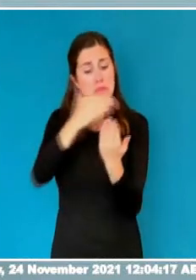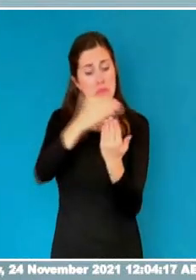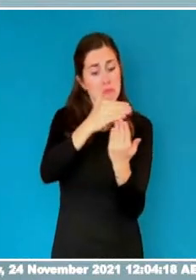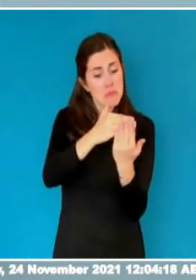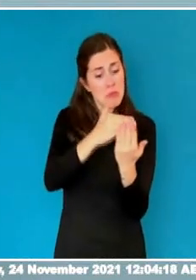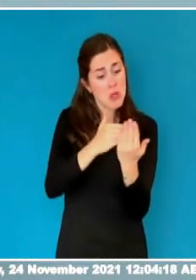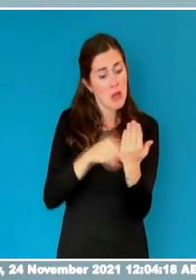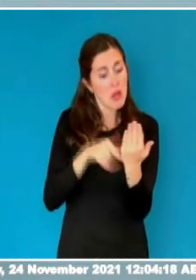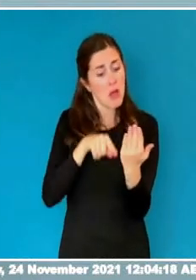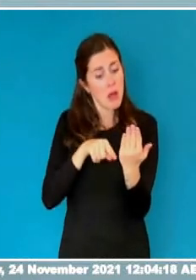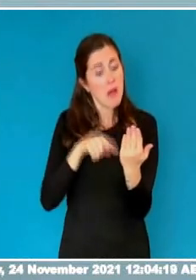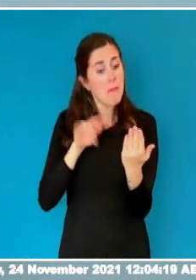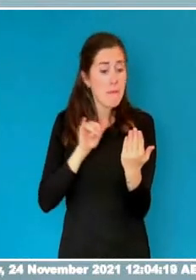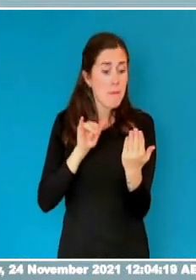fulfil those job requirements.